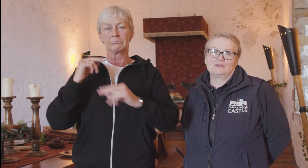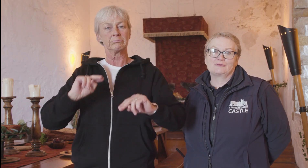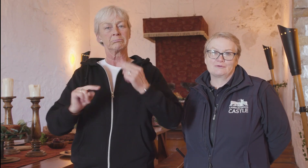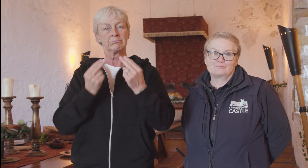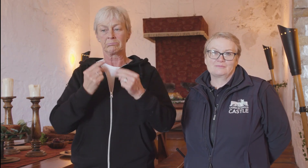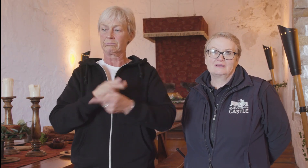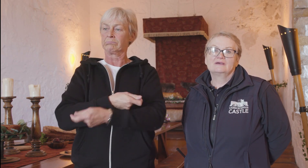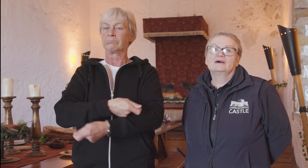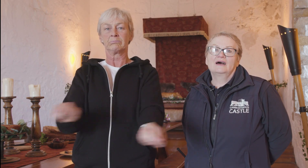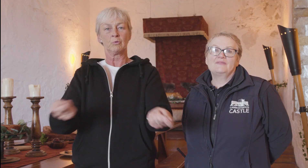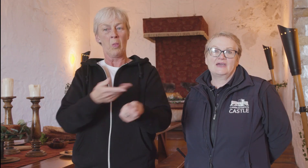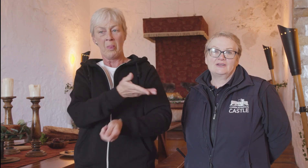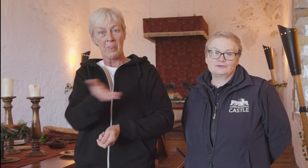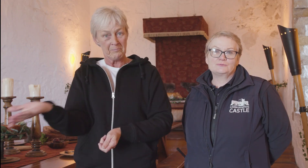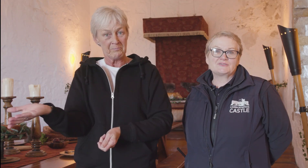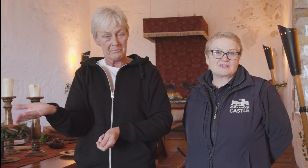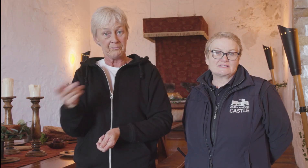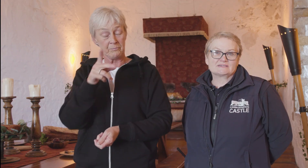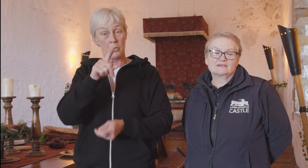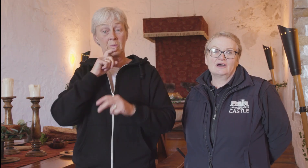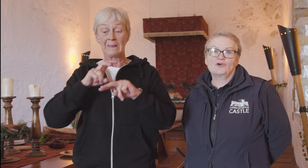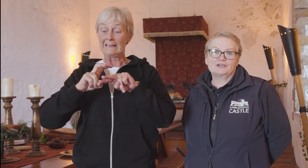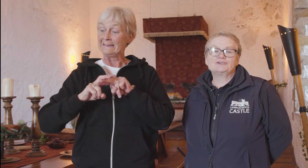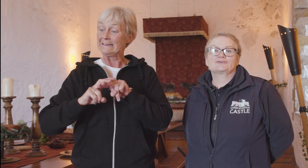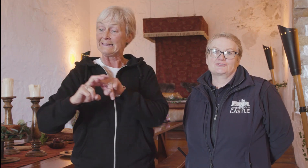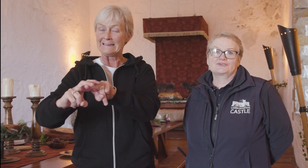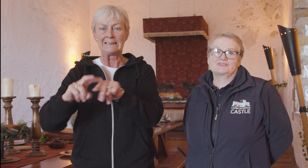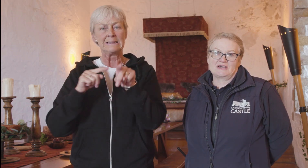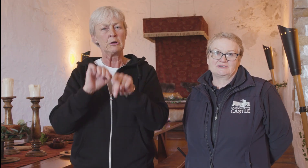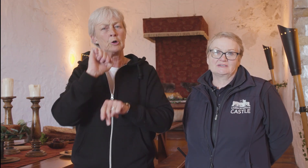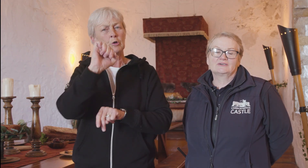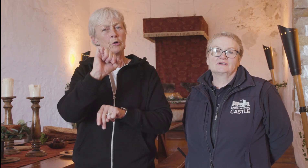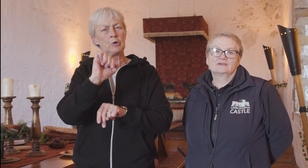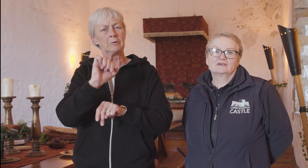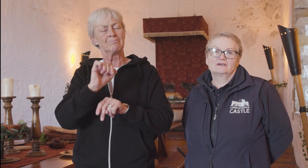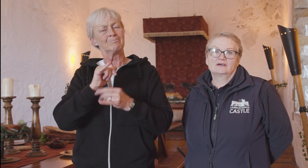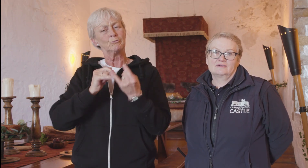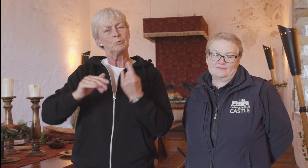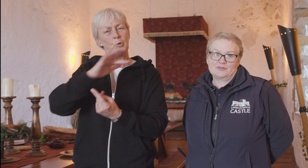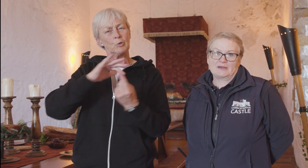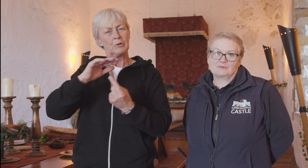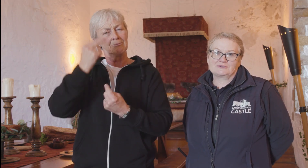in the room, and then you would sit according to your social standing for the banquet.